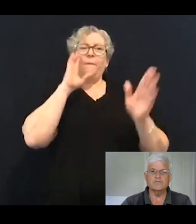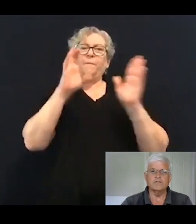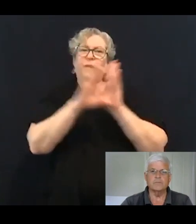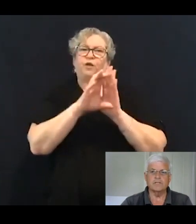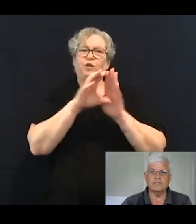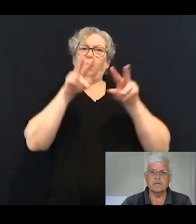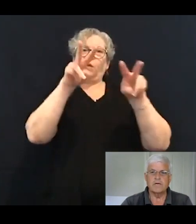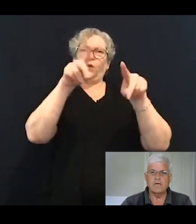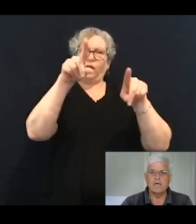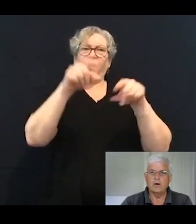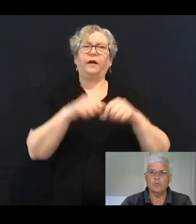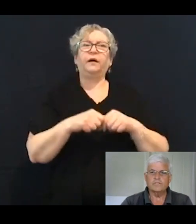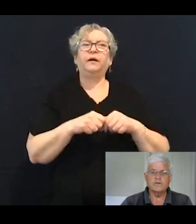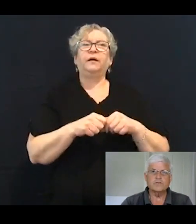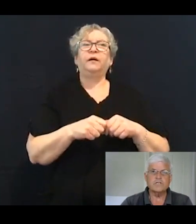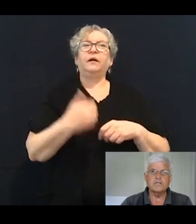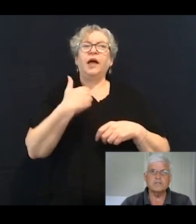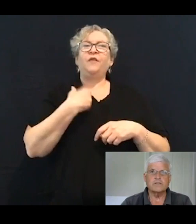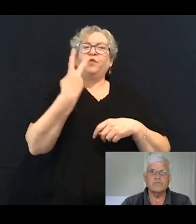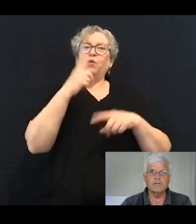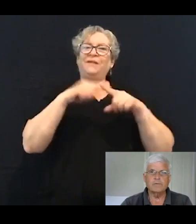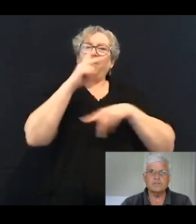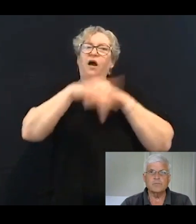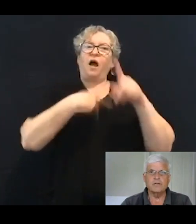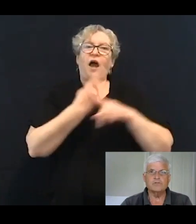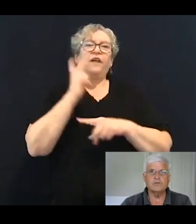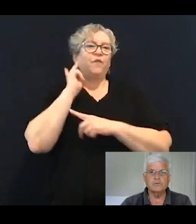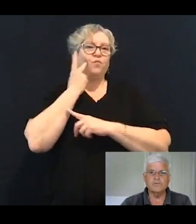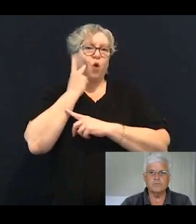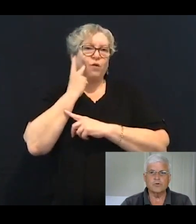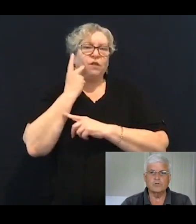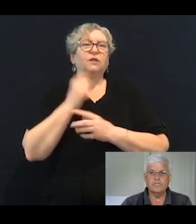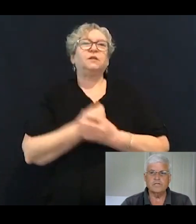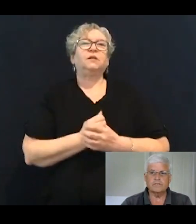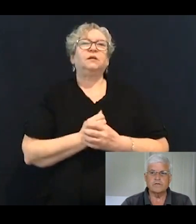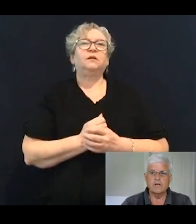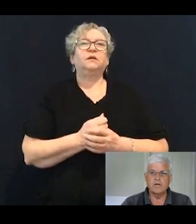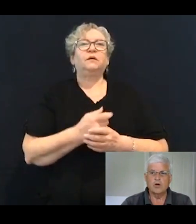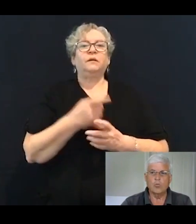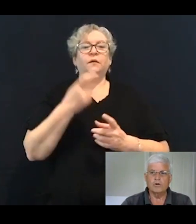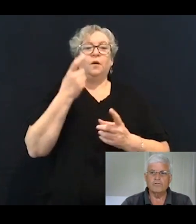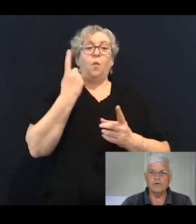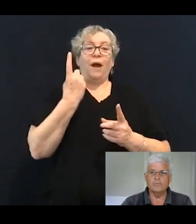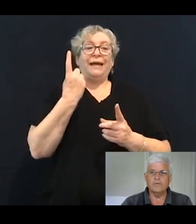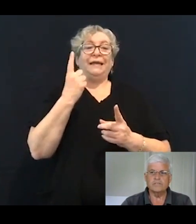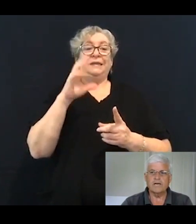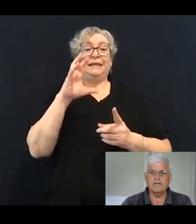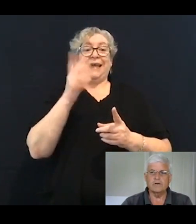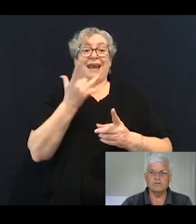What's interesting is that the filaments are made of two different proteins. One of them is cadherin-23.